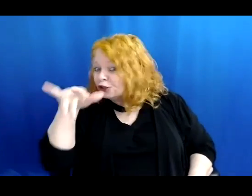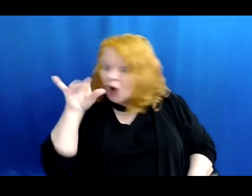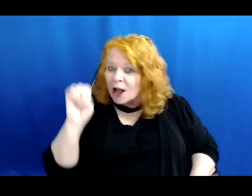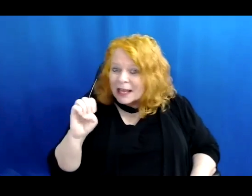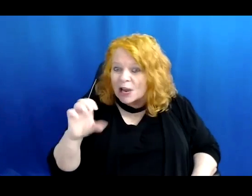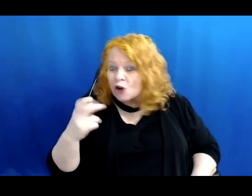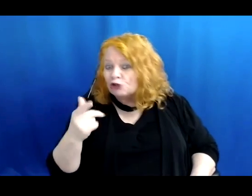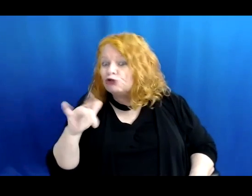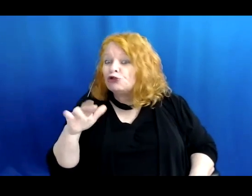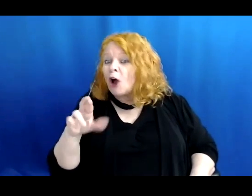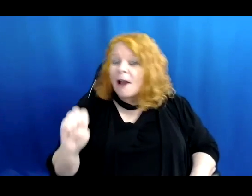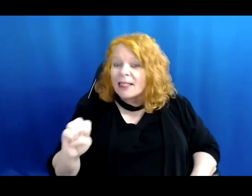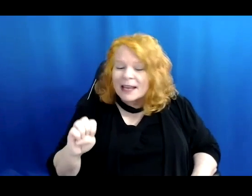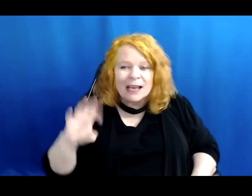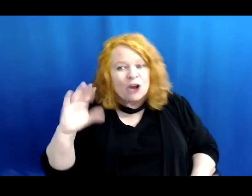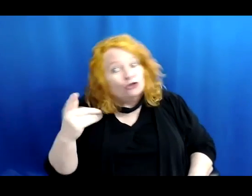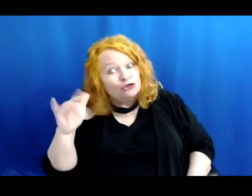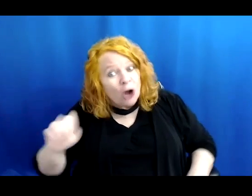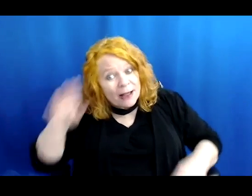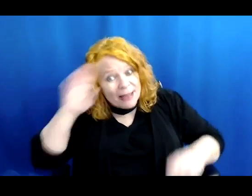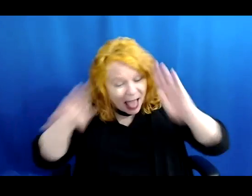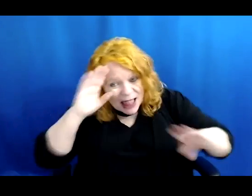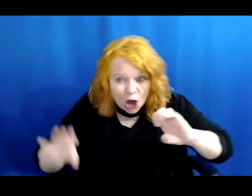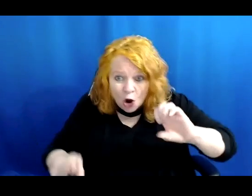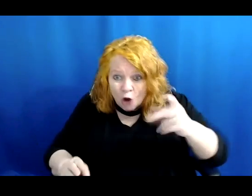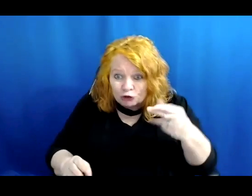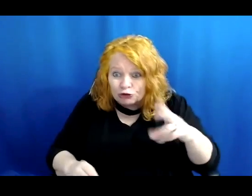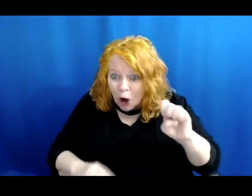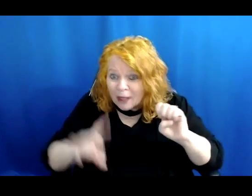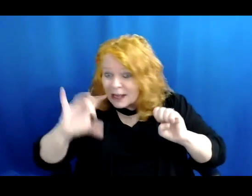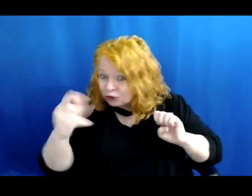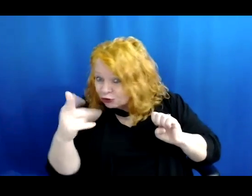Charlie, Charlie, hello Charlie. Charlie, Charlie, hello Charlie.